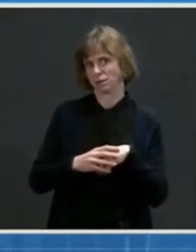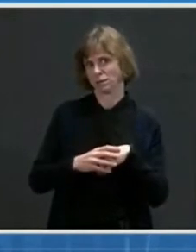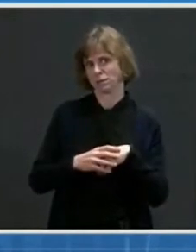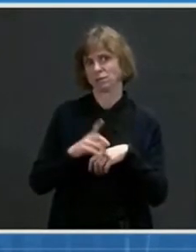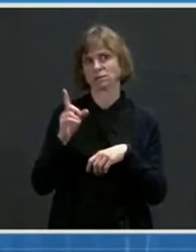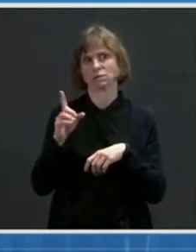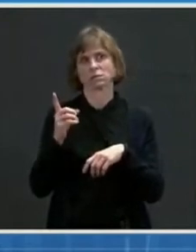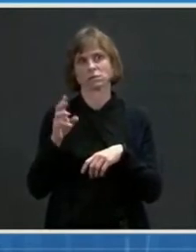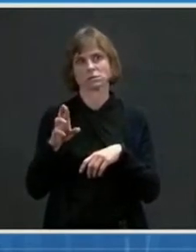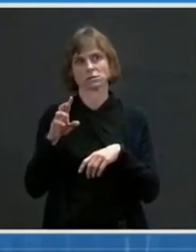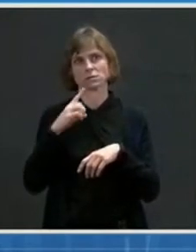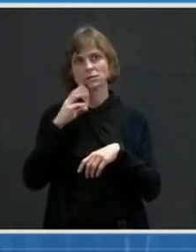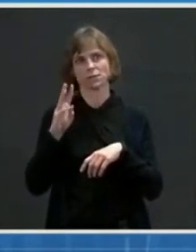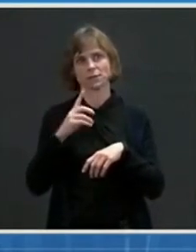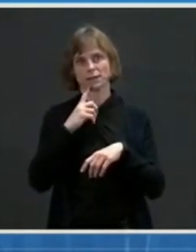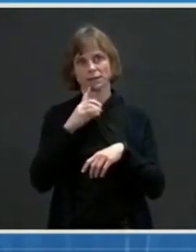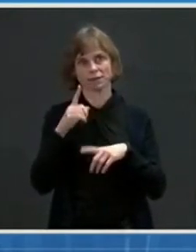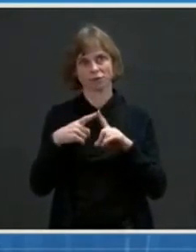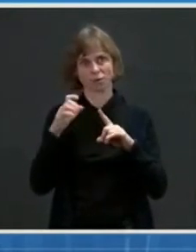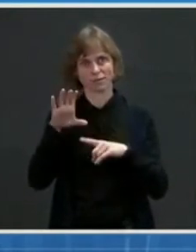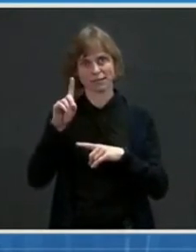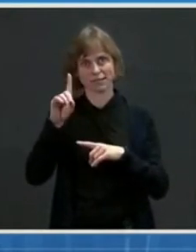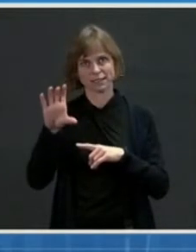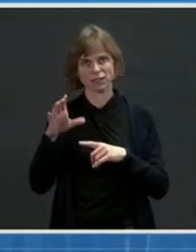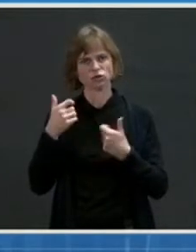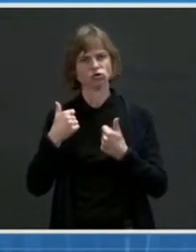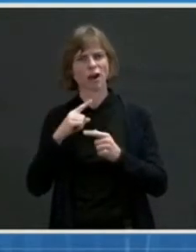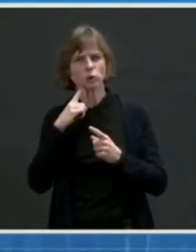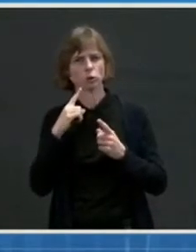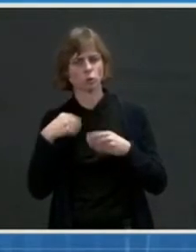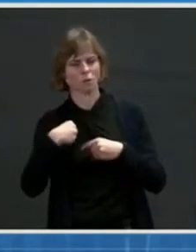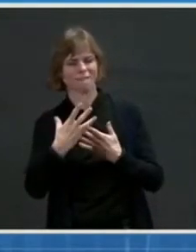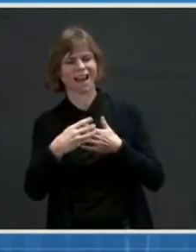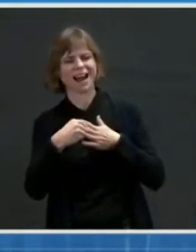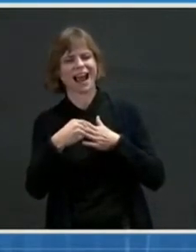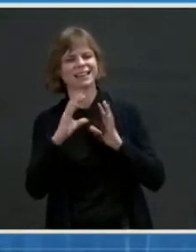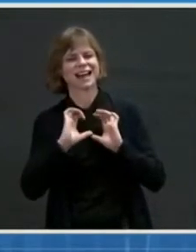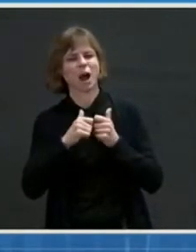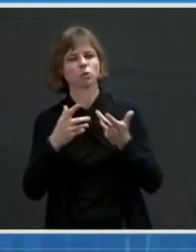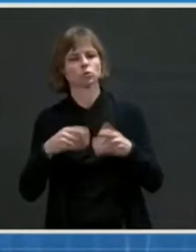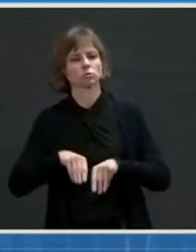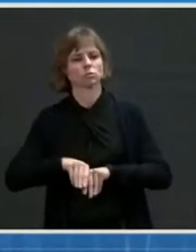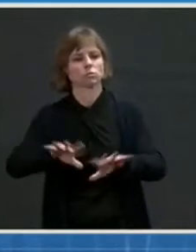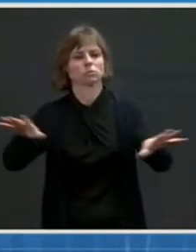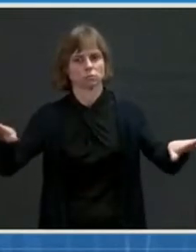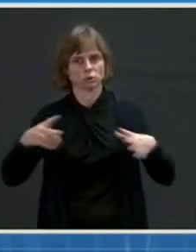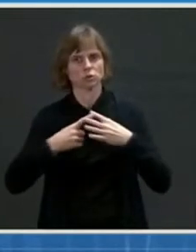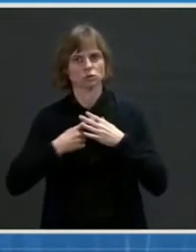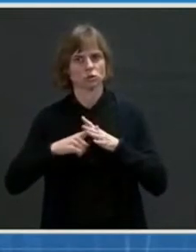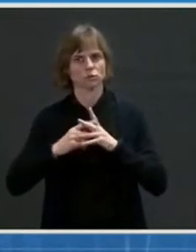WOULD BECOME MUCH MORE SCIENTIFICALLY BASED AS ANDY HAS SAID. AND RIGHT ON ITS HEELS WILL